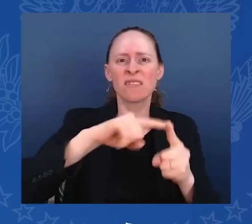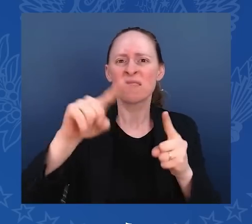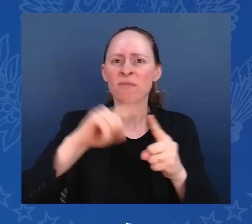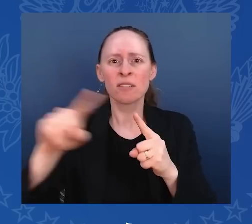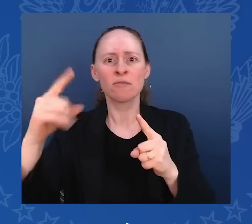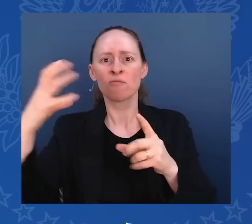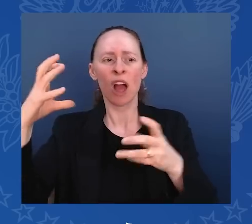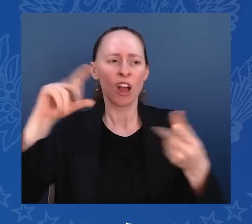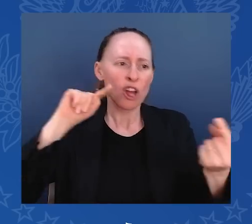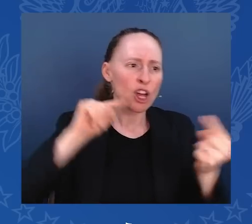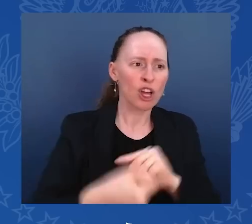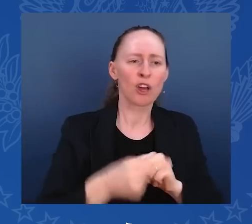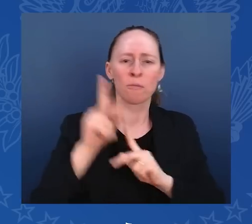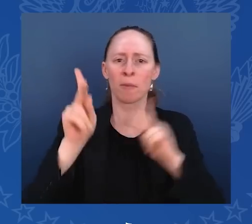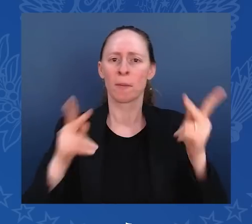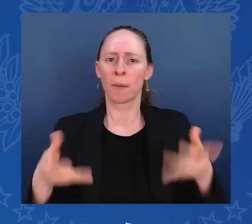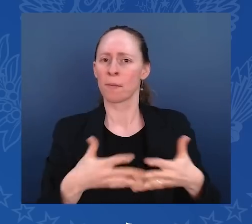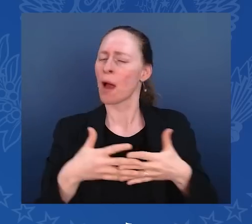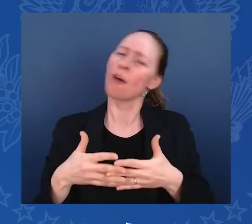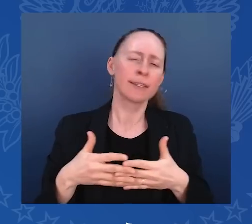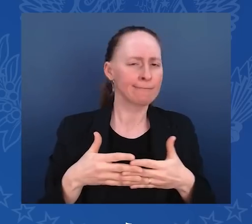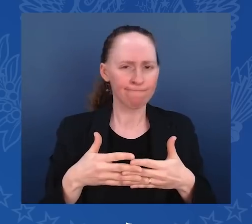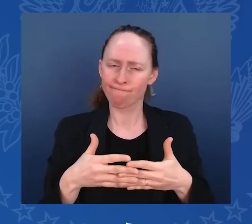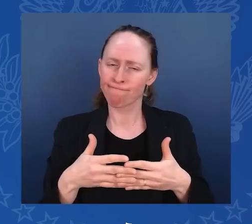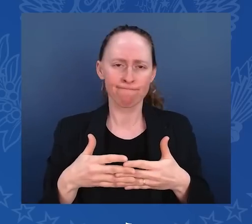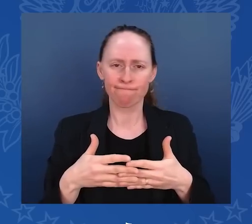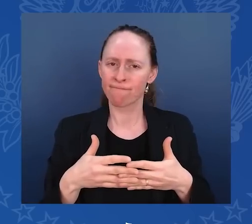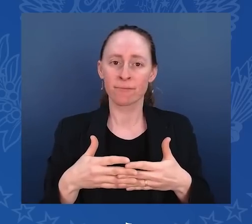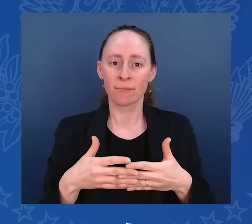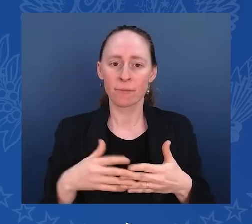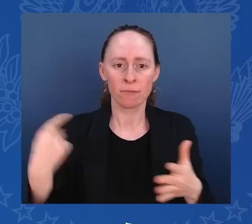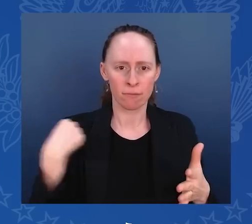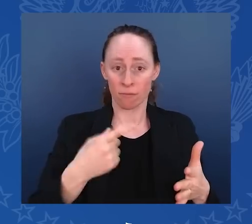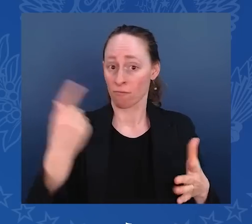and Las Vegas as the facts develop. Now to the business at hand.